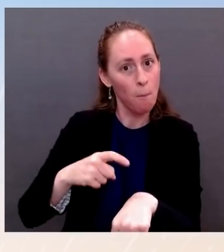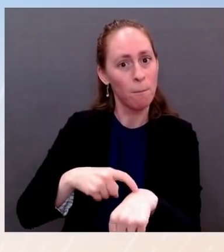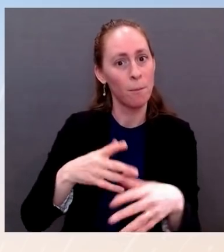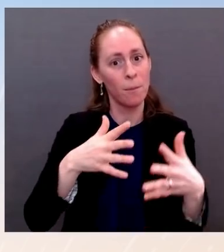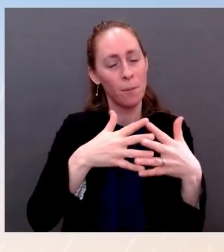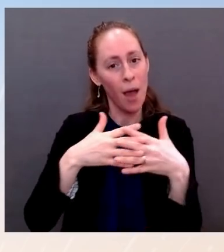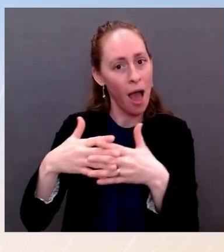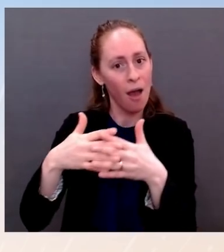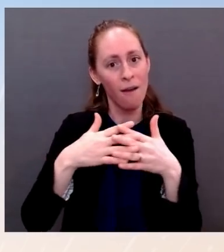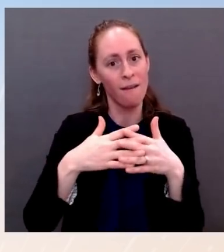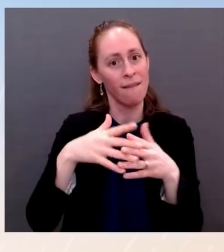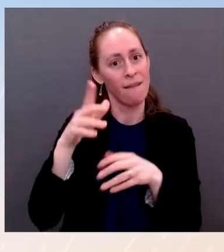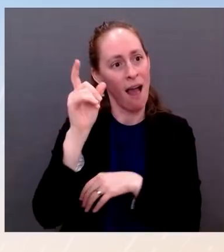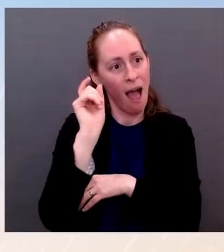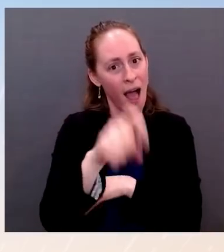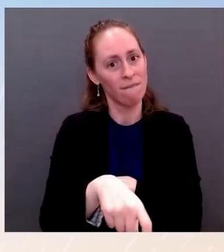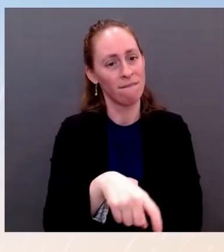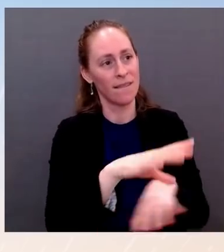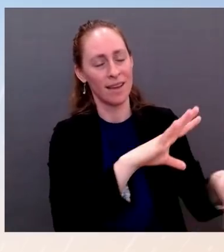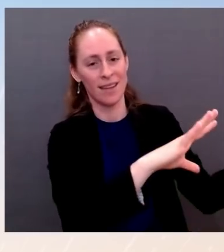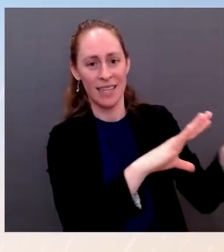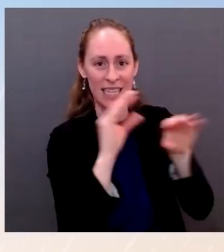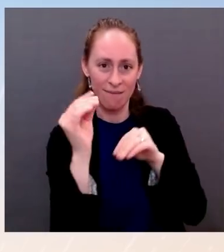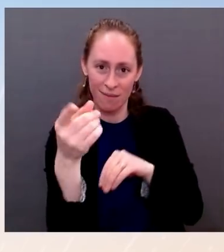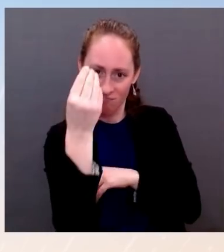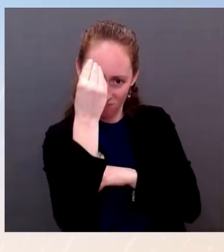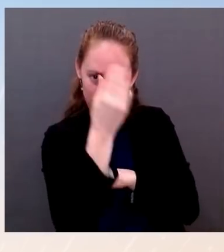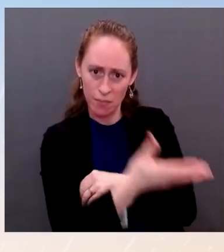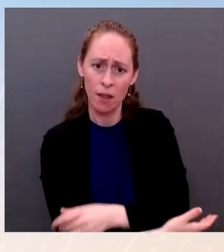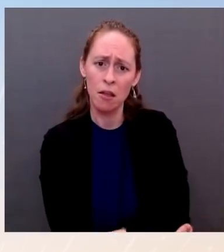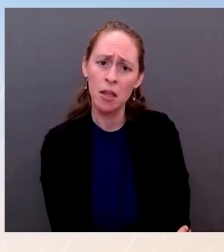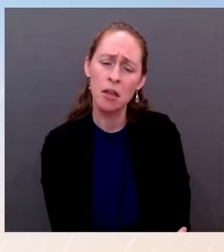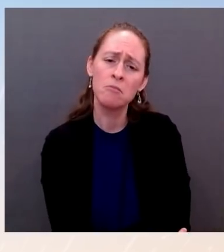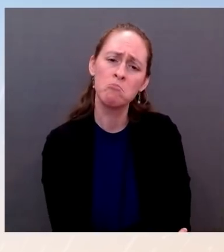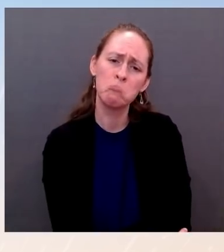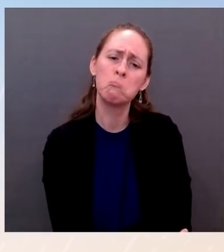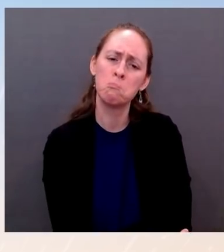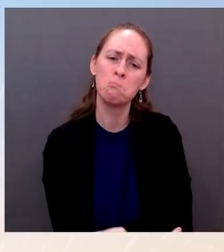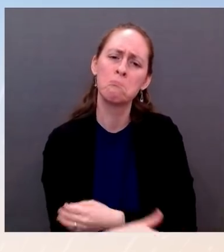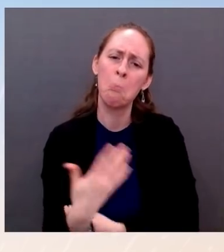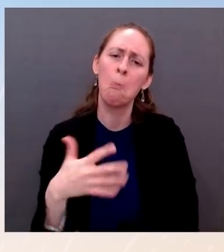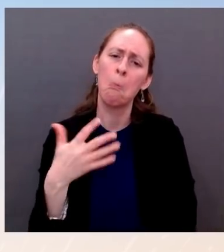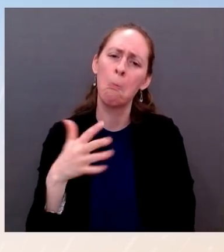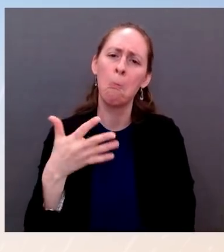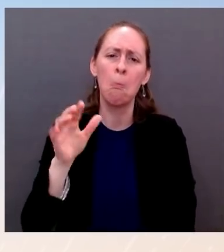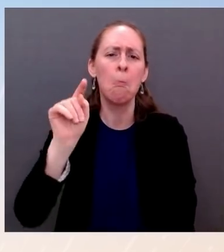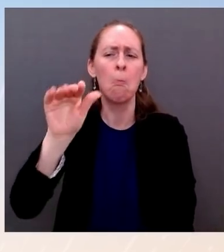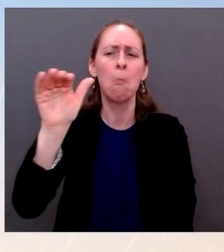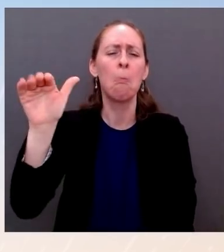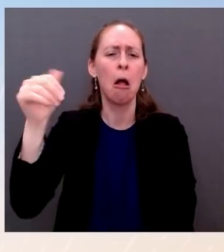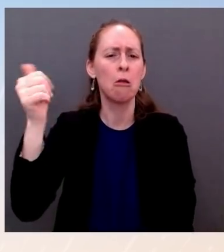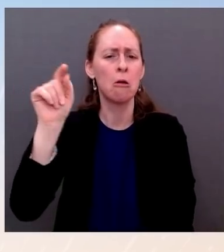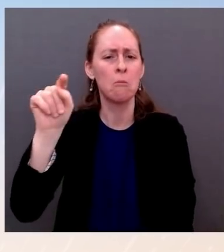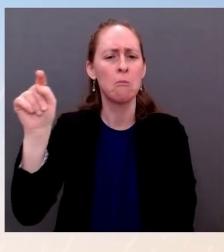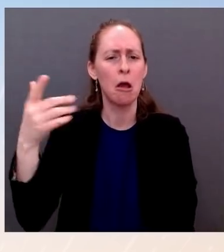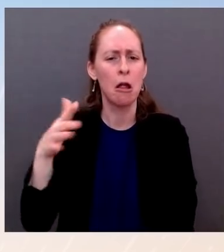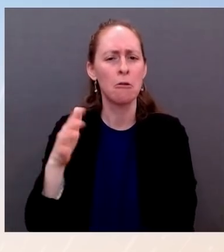to depart a number of times. And that is -- The Press: Well, I'm referring to Afghanistan -- Ms. Psaki: Well, I think this -- The Press: -- because the question is -- Ms. Psaki: -- but let -- let me finish here, because I think it's important for people to understand: